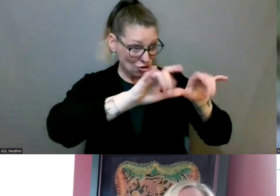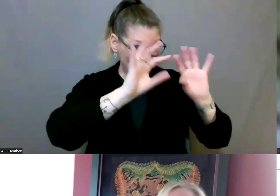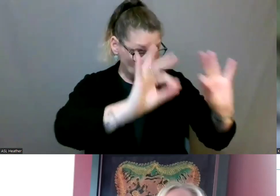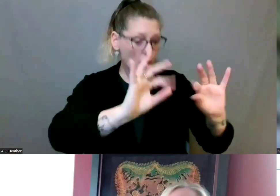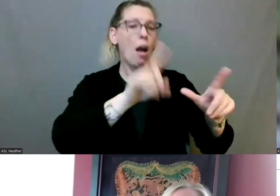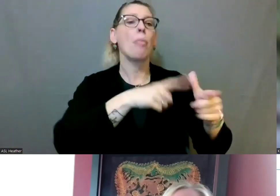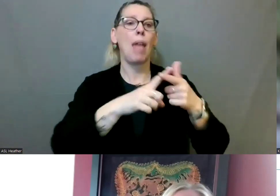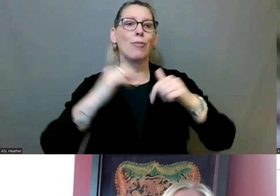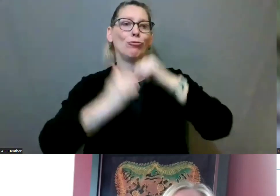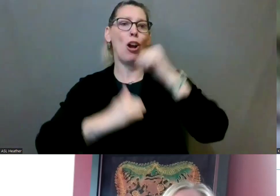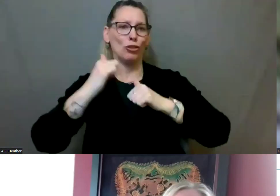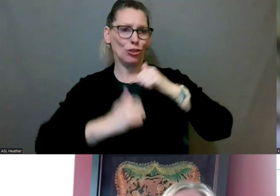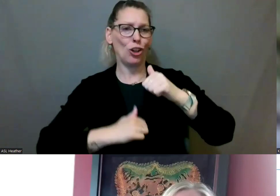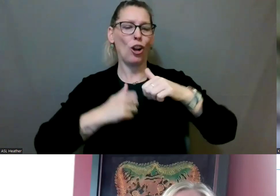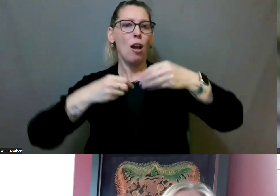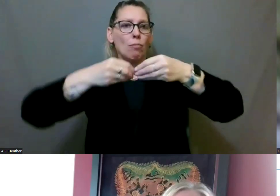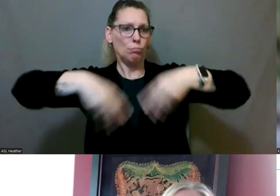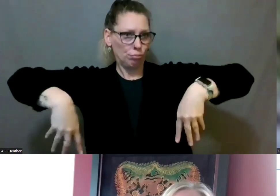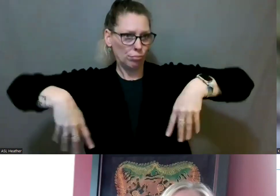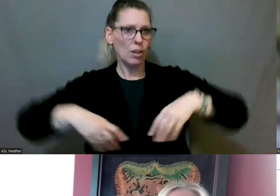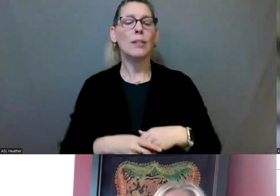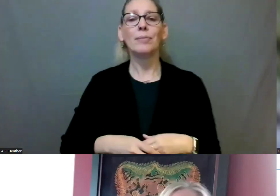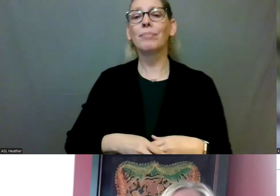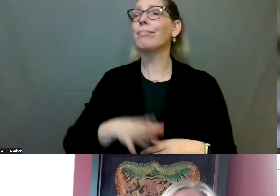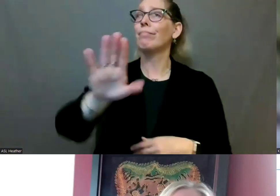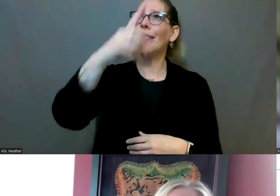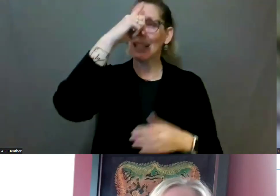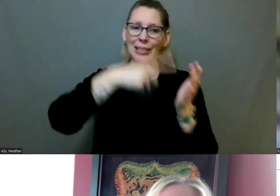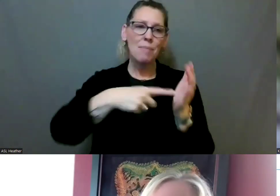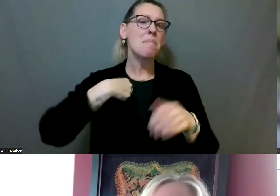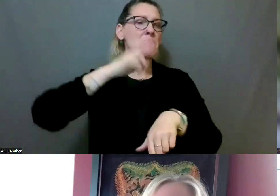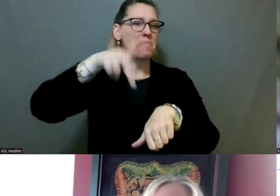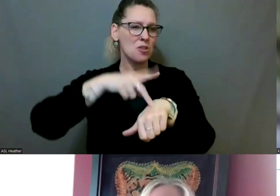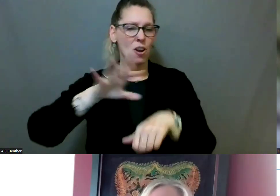I'll offer one example. I was principal at Franklin High School in South Seattle for